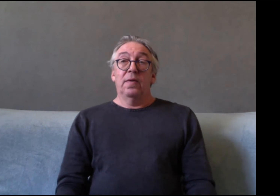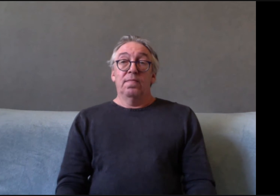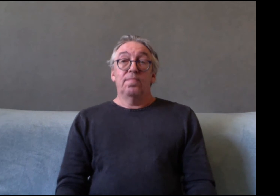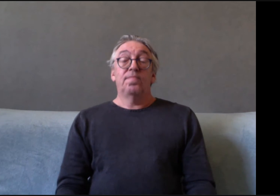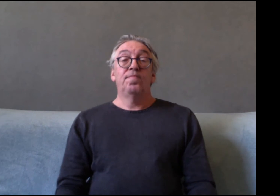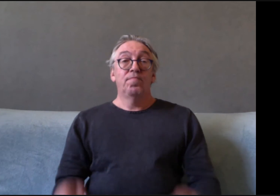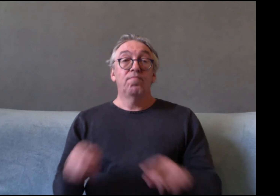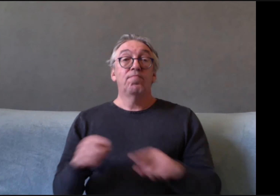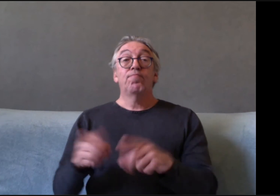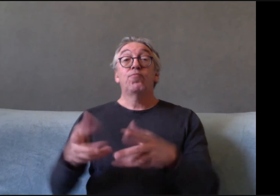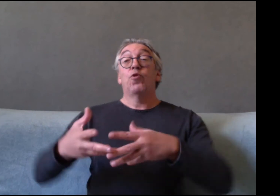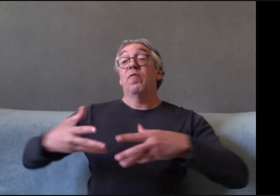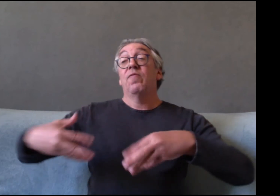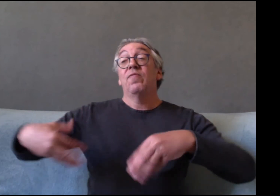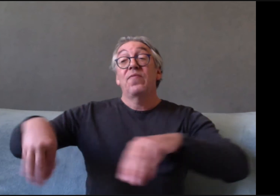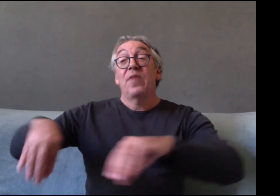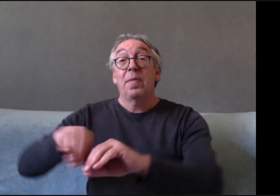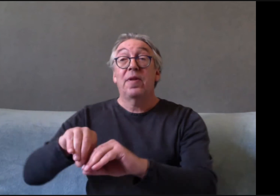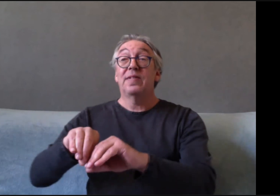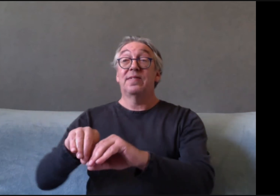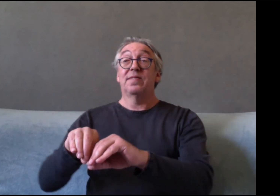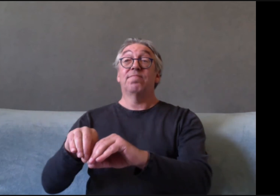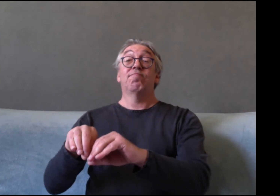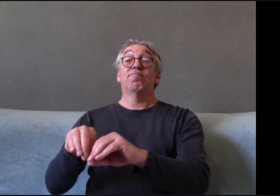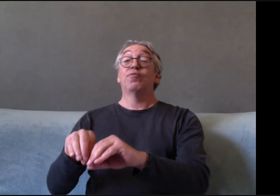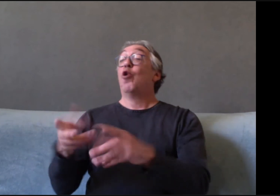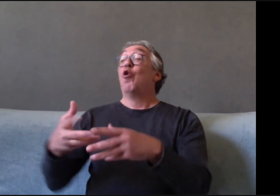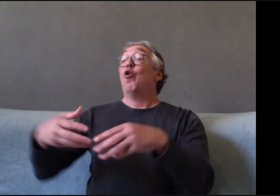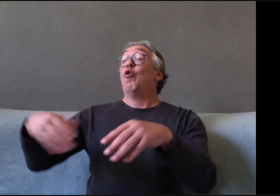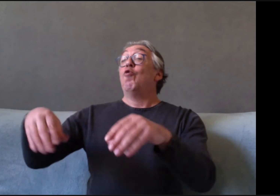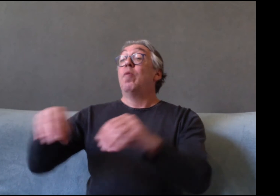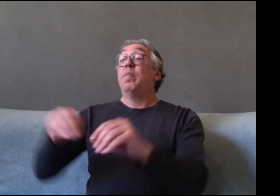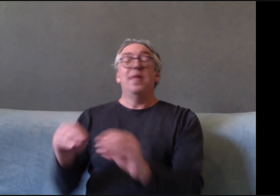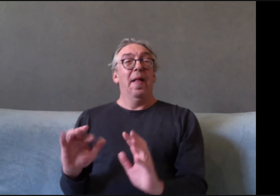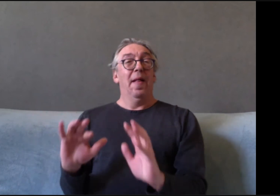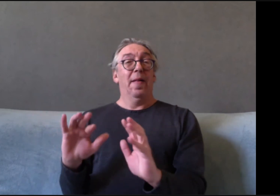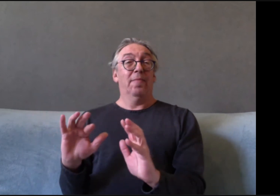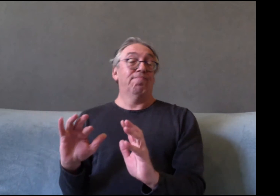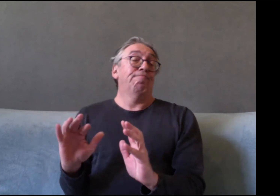and caring for someone who's dependent on them and maybe elderly relatives.